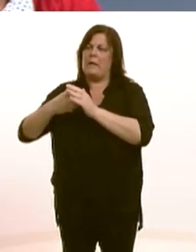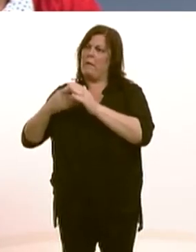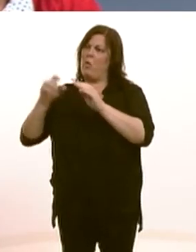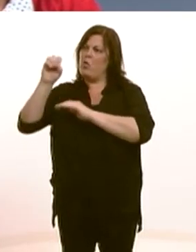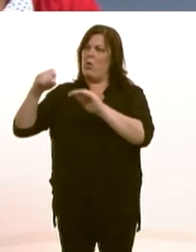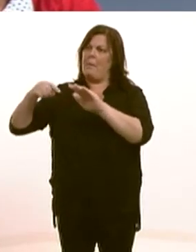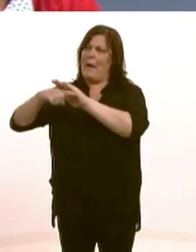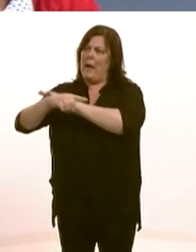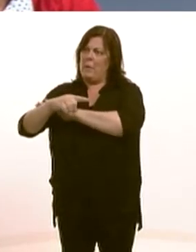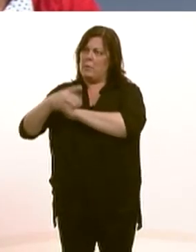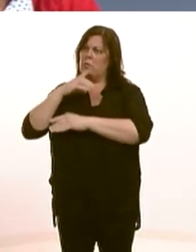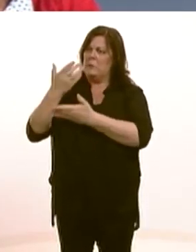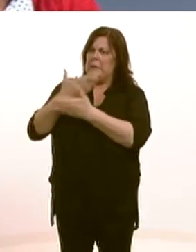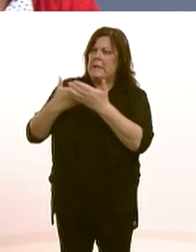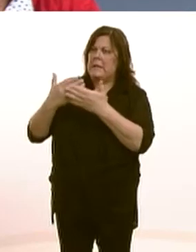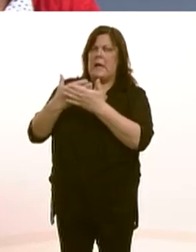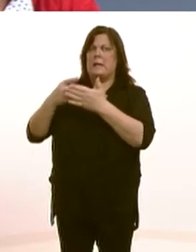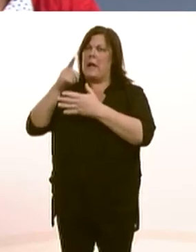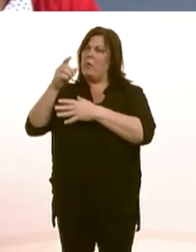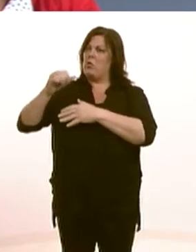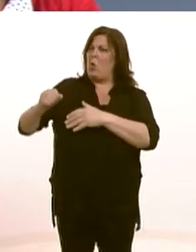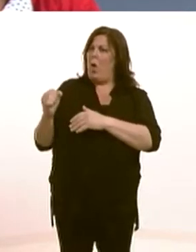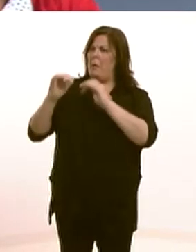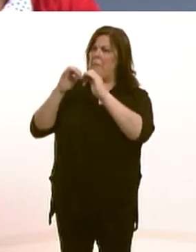in the UKís negotiating stance.